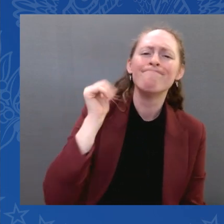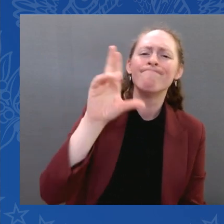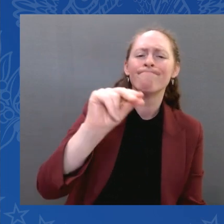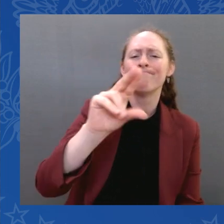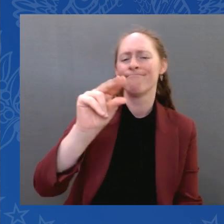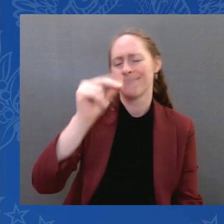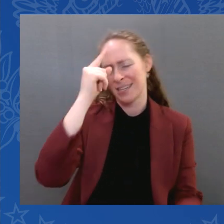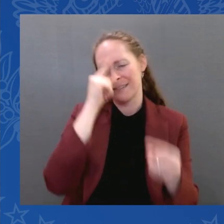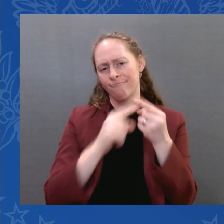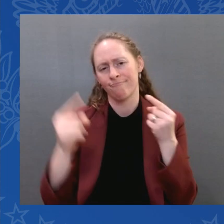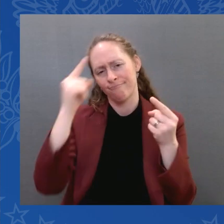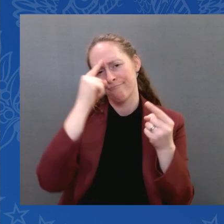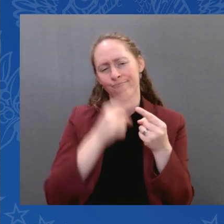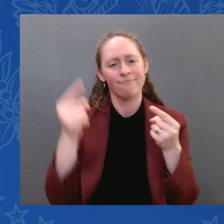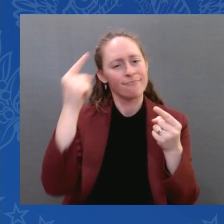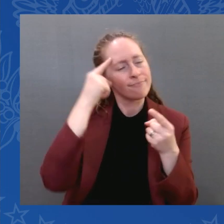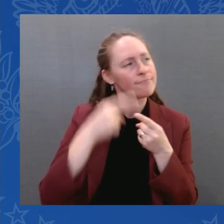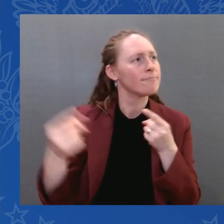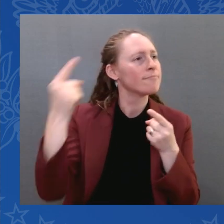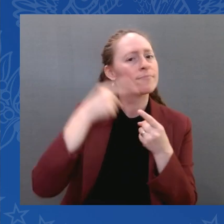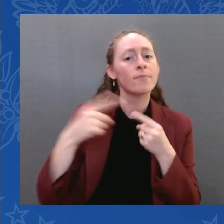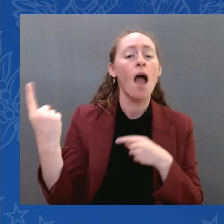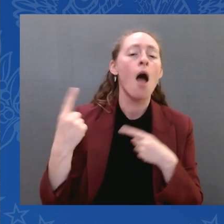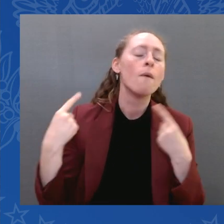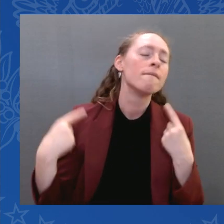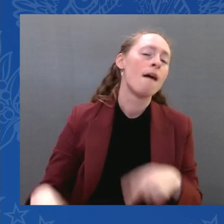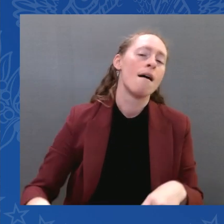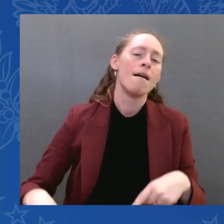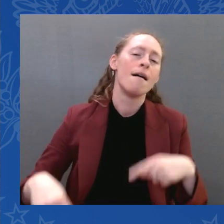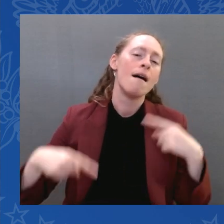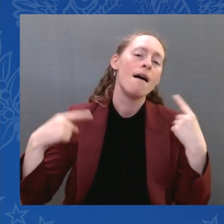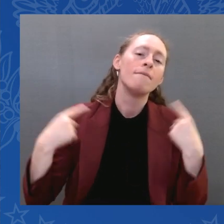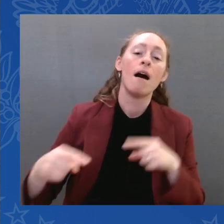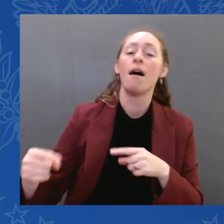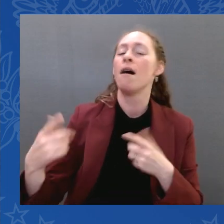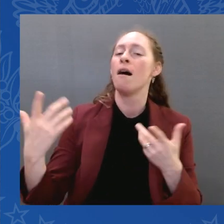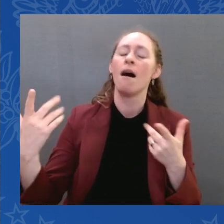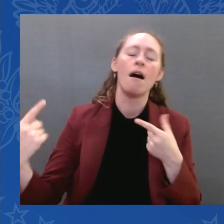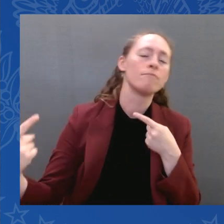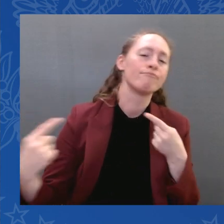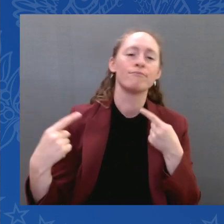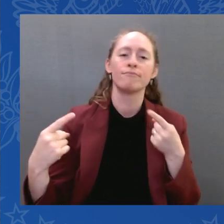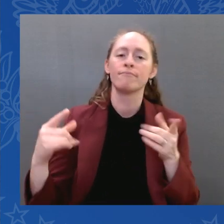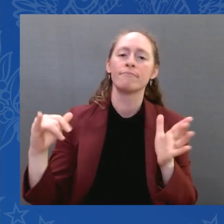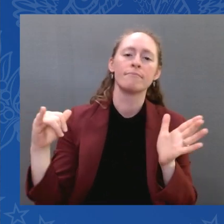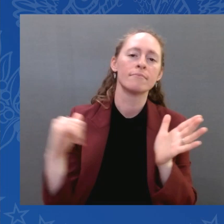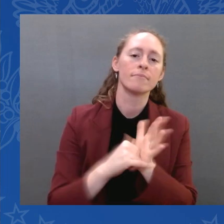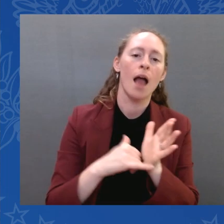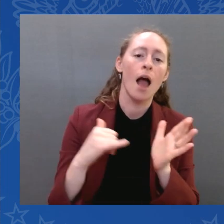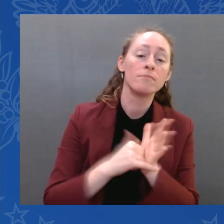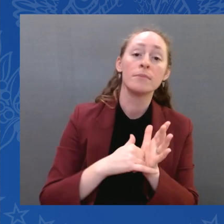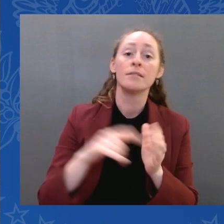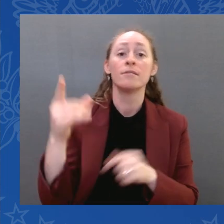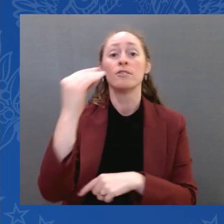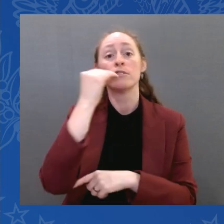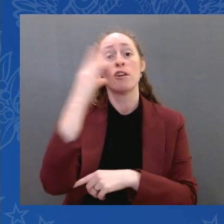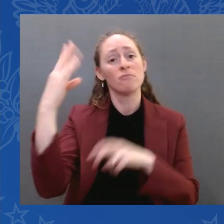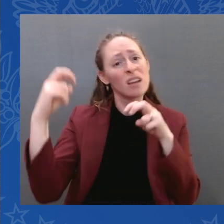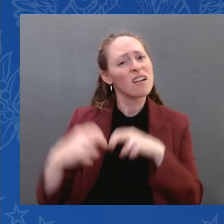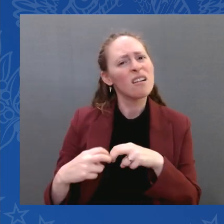And John McCain became one of my closest friends, even though John McCain and I were like brothers who would go at each other with hammer and tong.